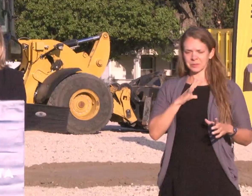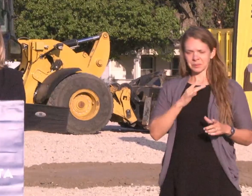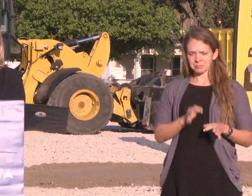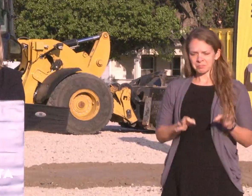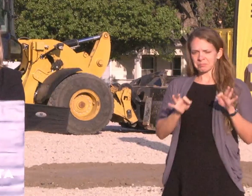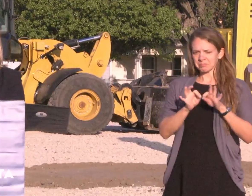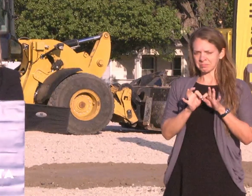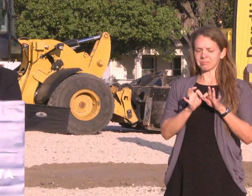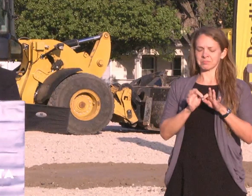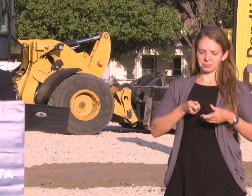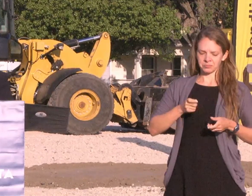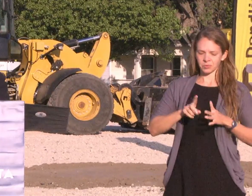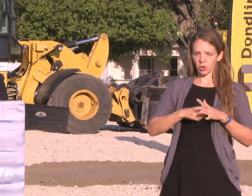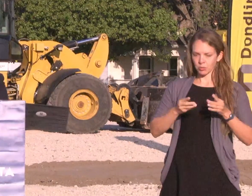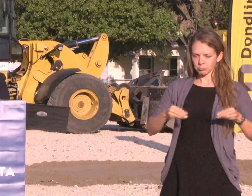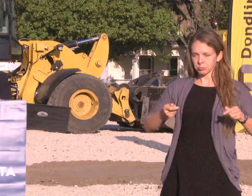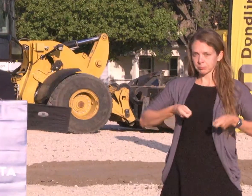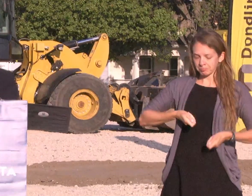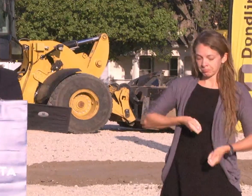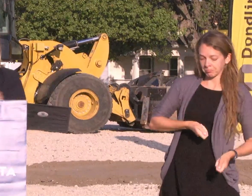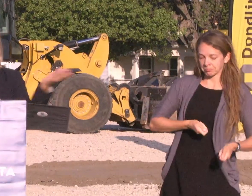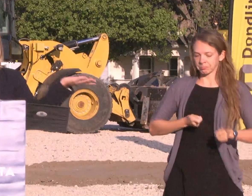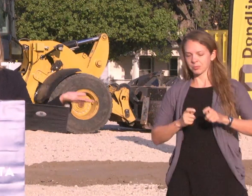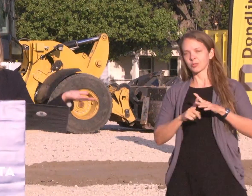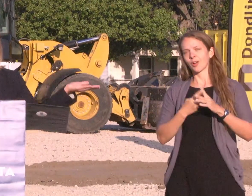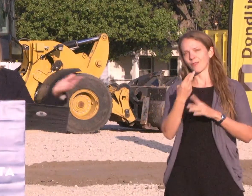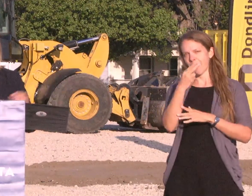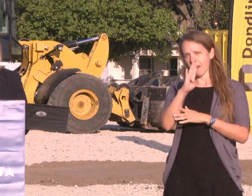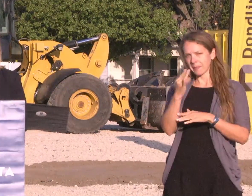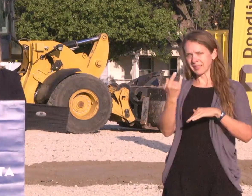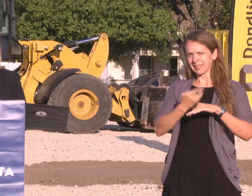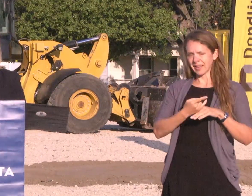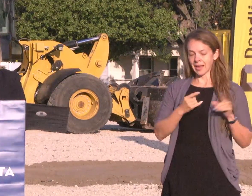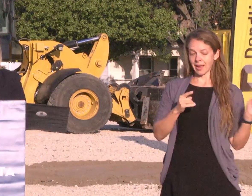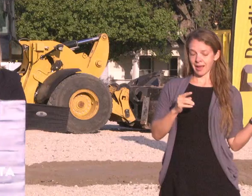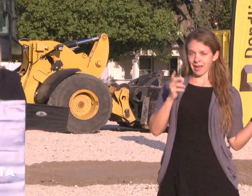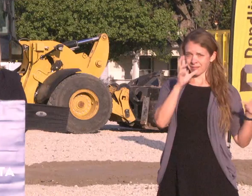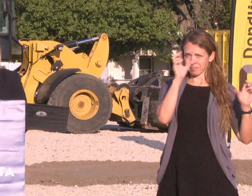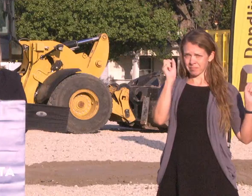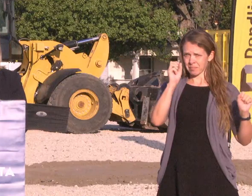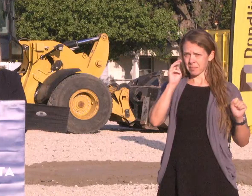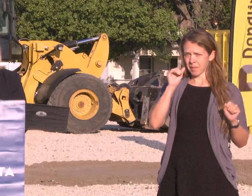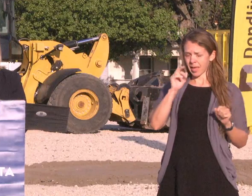Milestone of the Hub with you today as mayor we mentioned I'm car Butler I'm the FTA regional